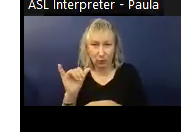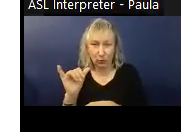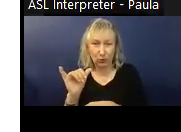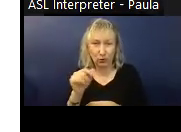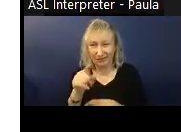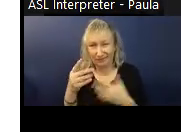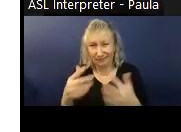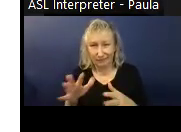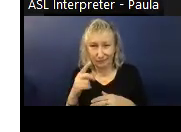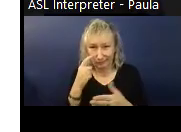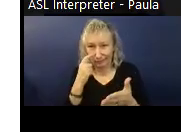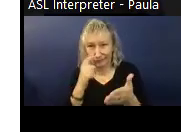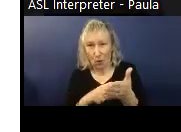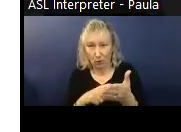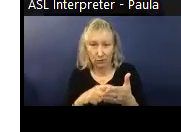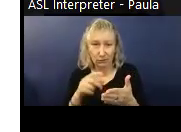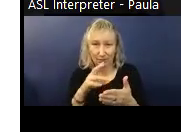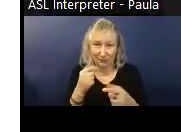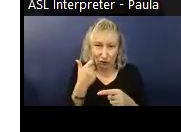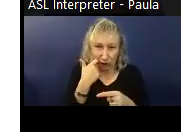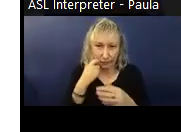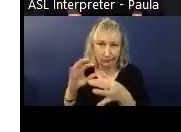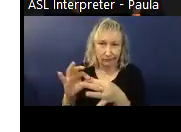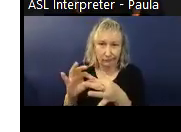or just reviewed in our draft rule.